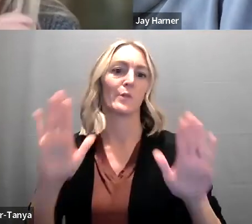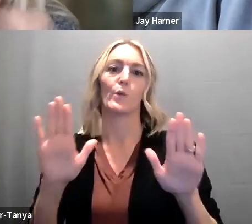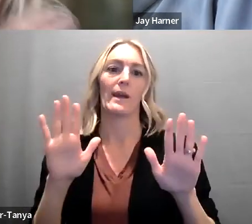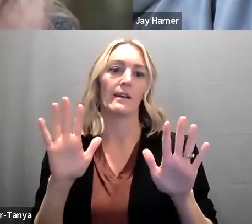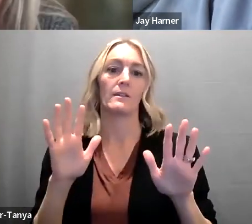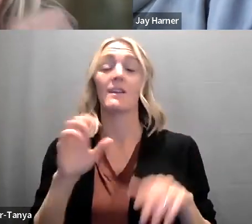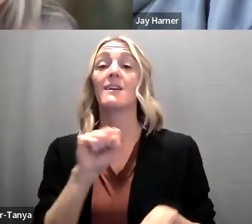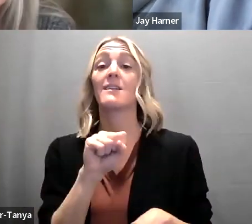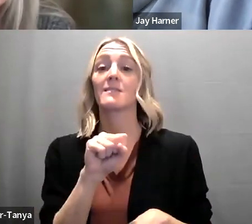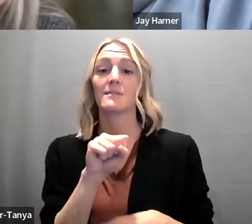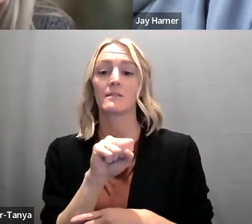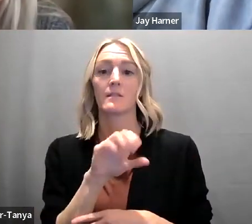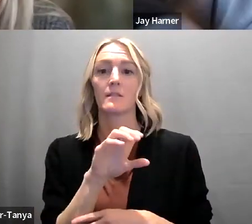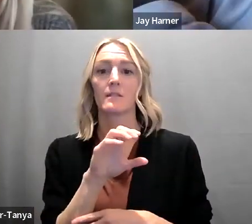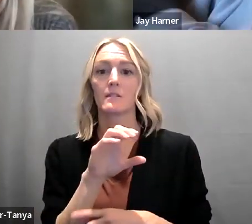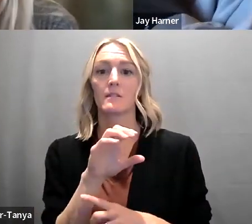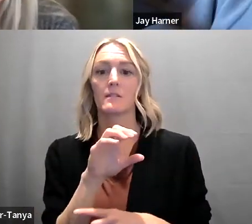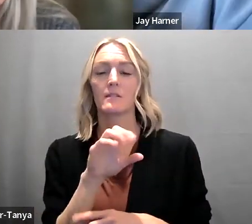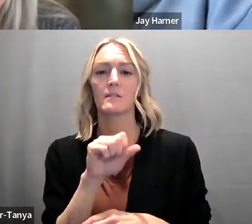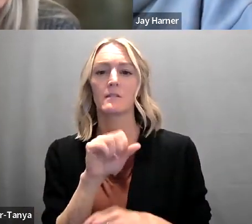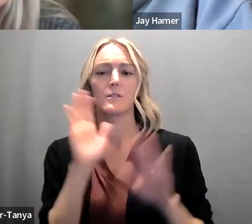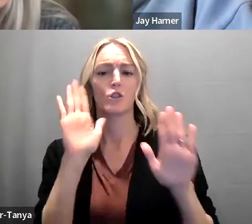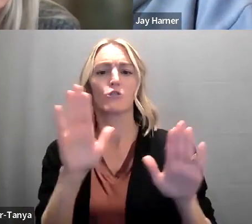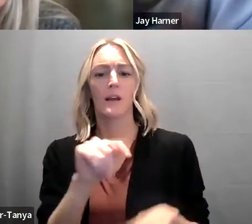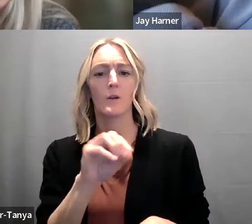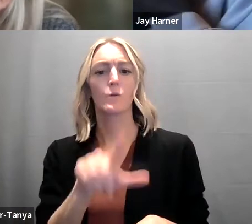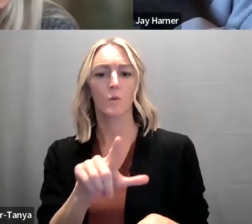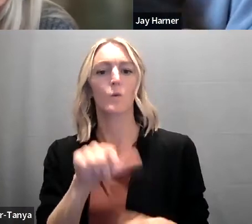CIL is a really great tool or mechanism to address advocacy related efforts and issues